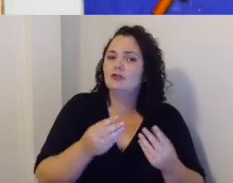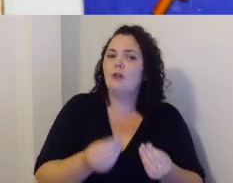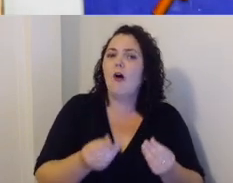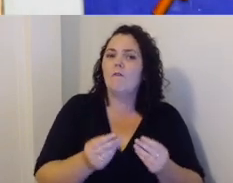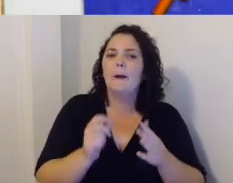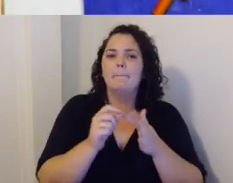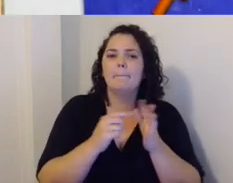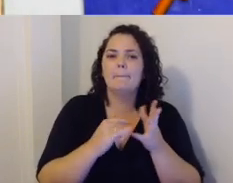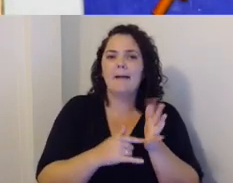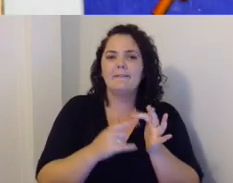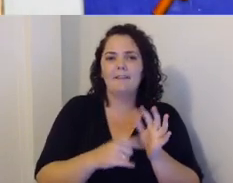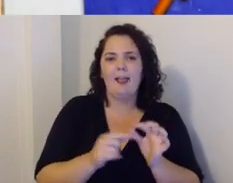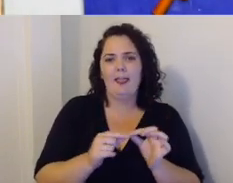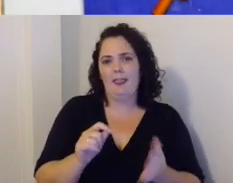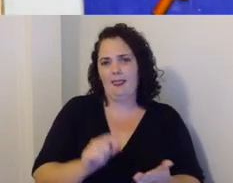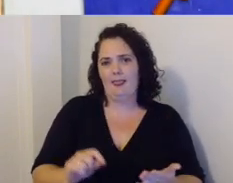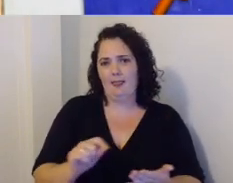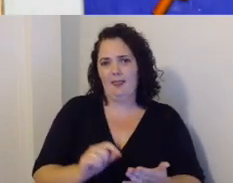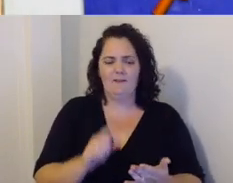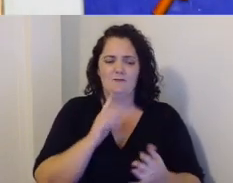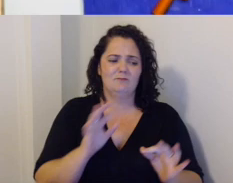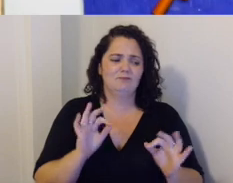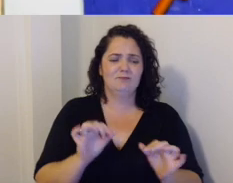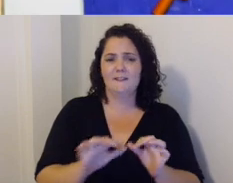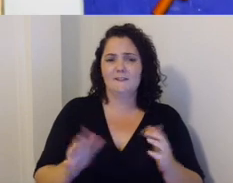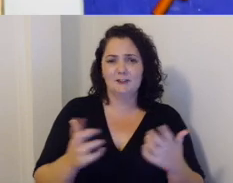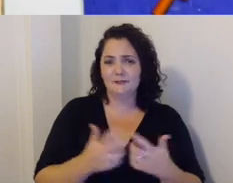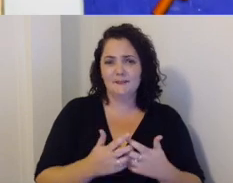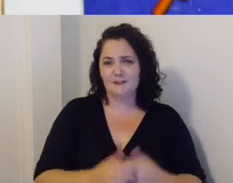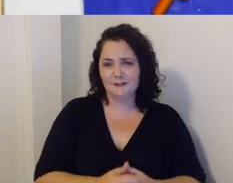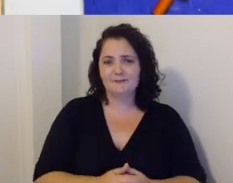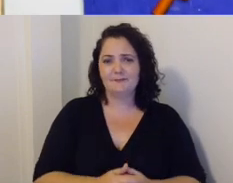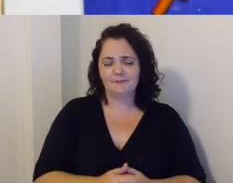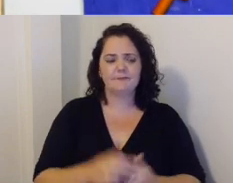soft pastels will work beautifully for these drawings that we're doing. I also have a couple